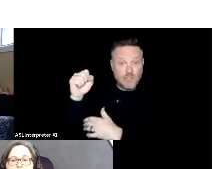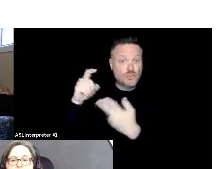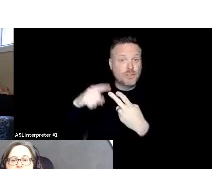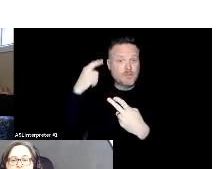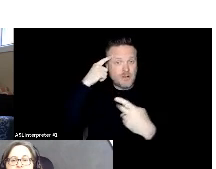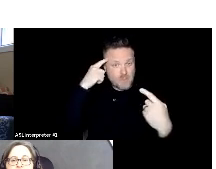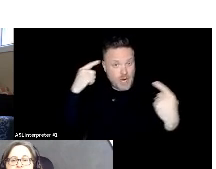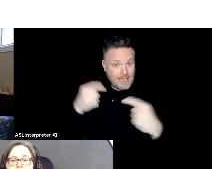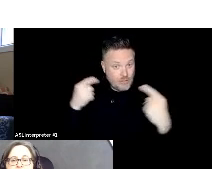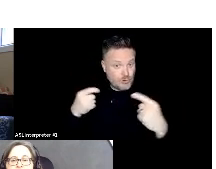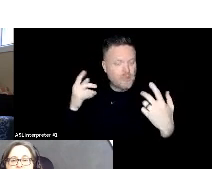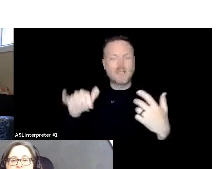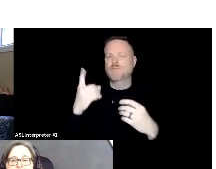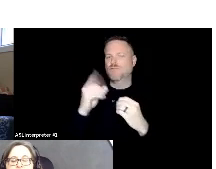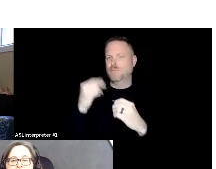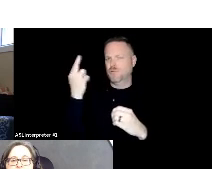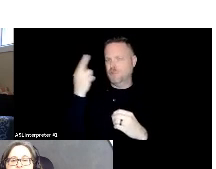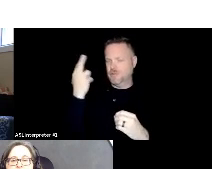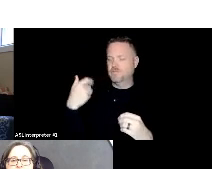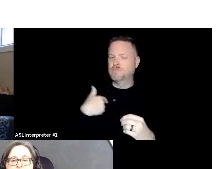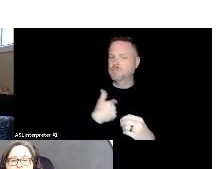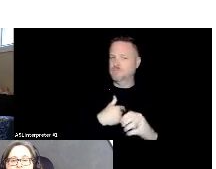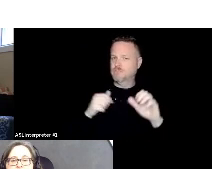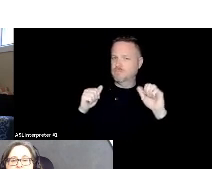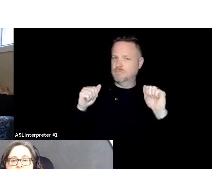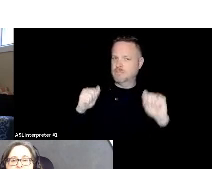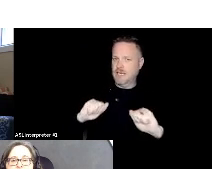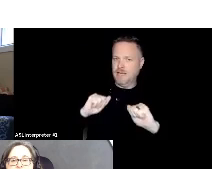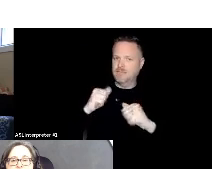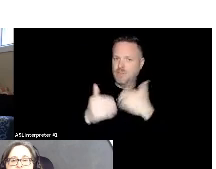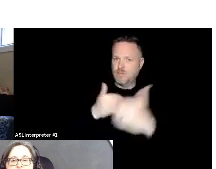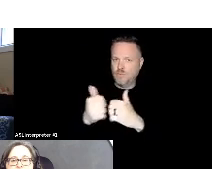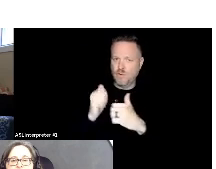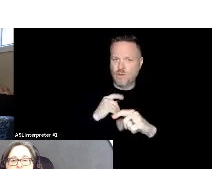one more reason. Therefore, we can already put them through our different tiers of support.